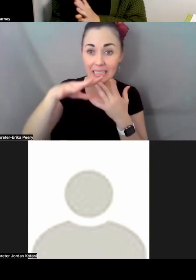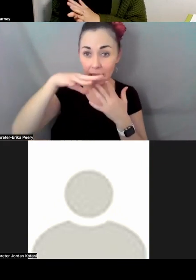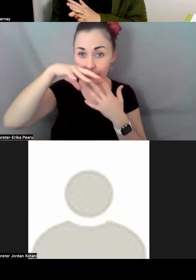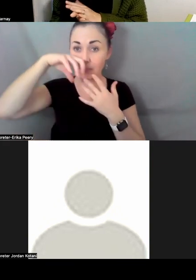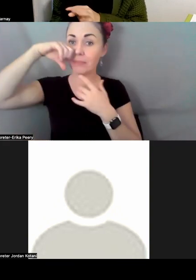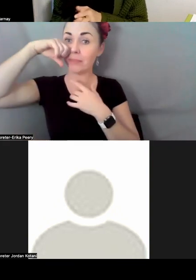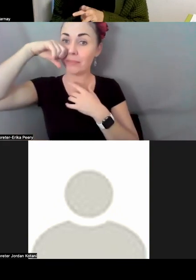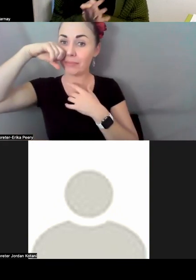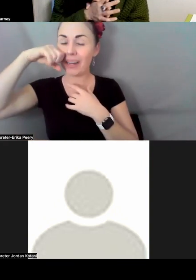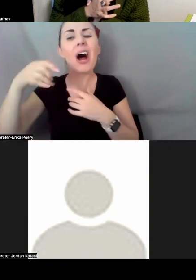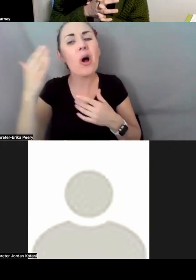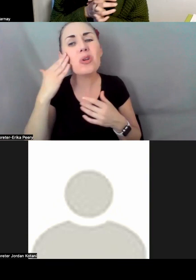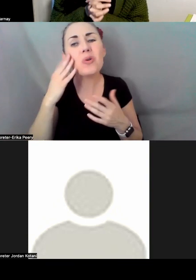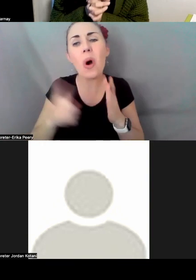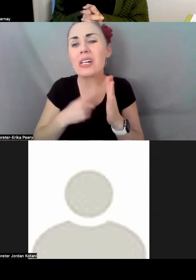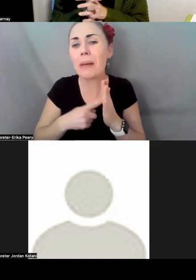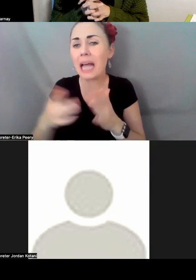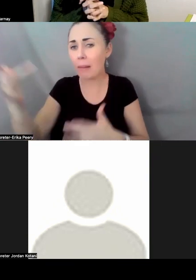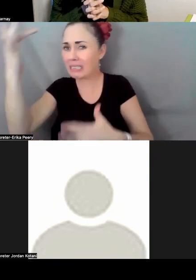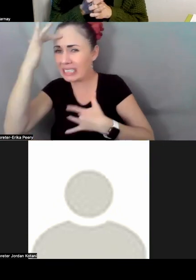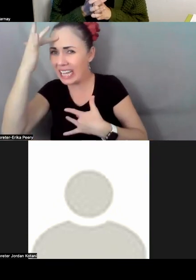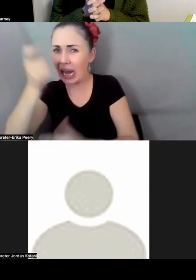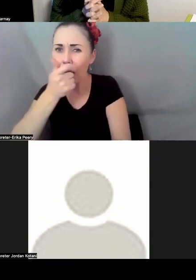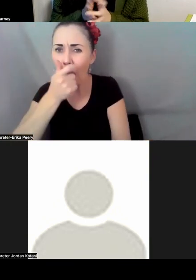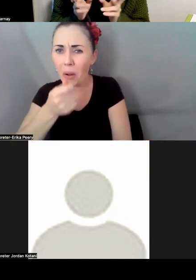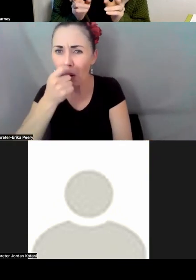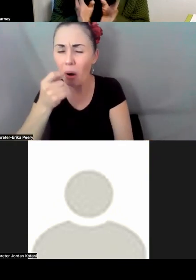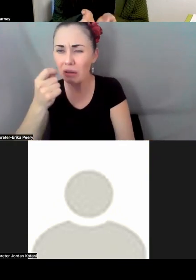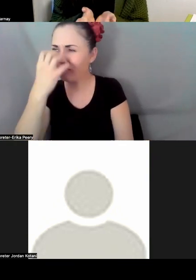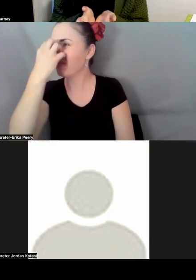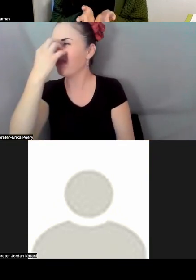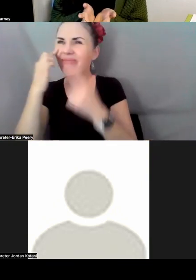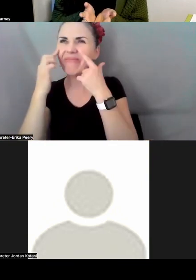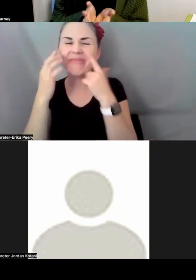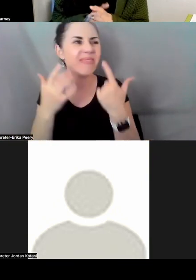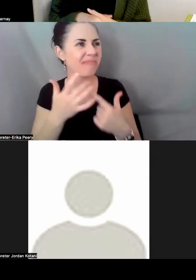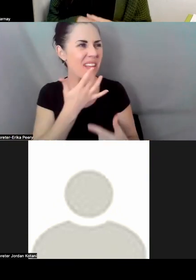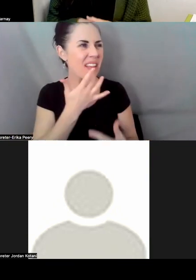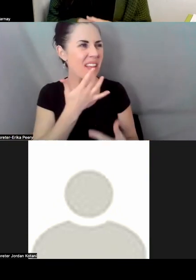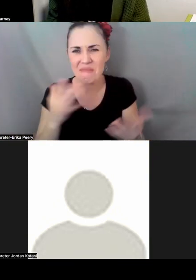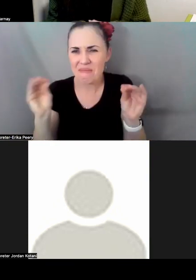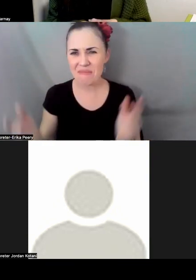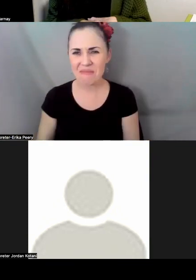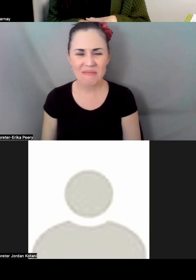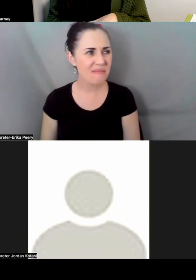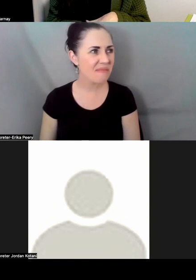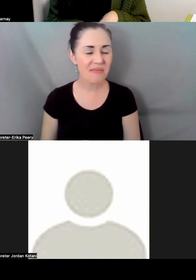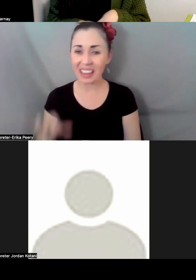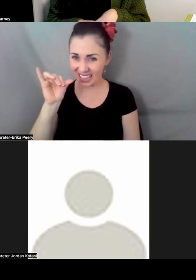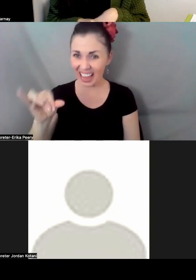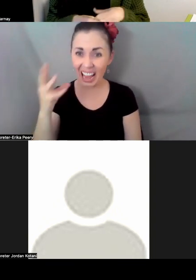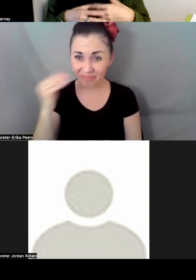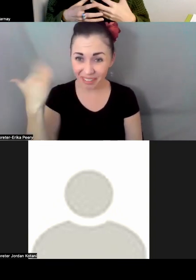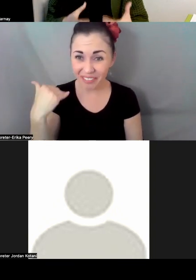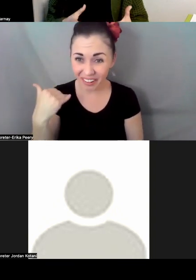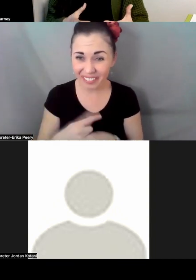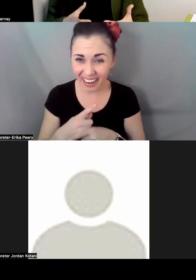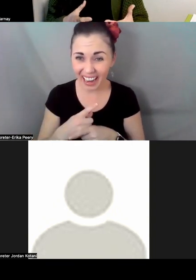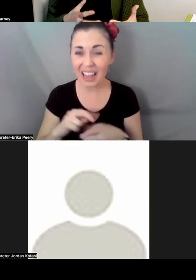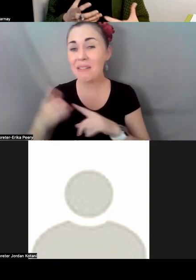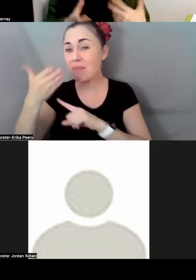been sick at some point, had a cold, not been able to taste their food. Smells aren't just